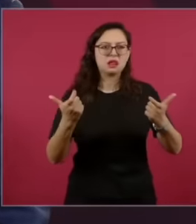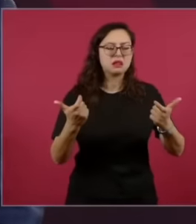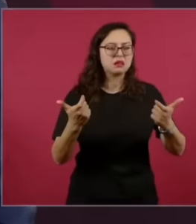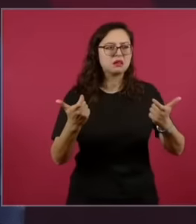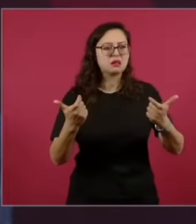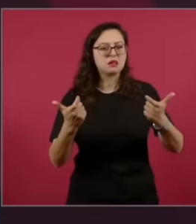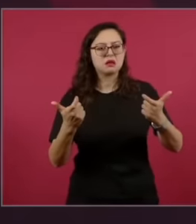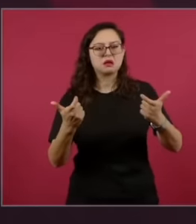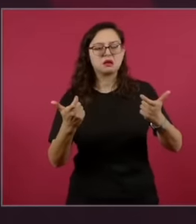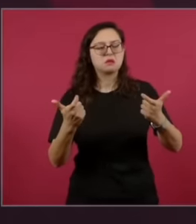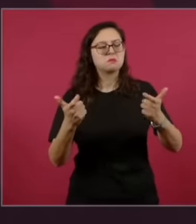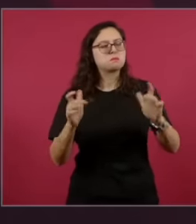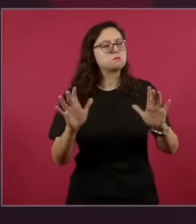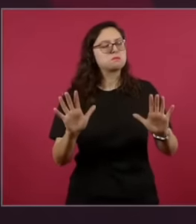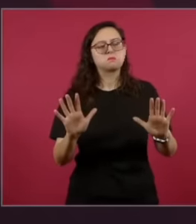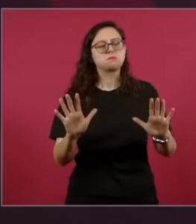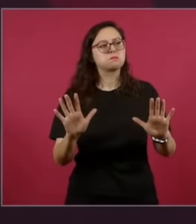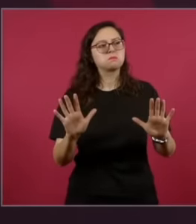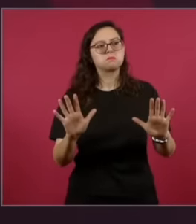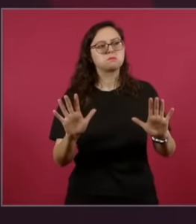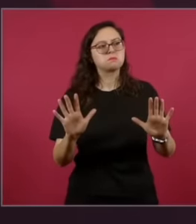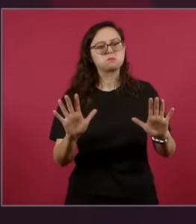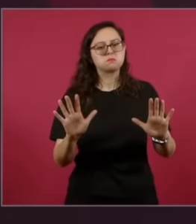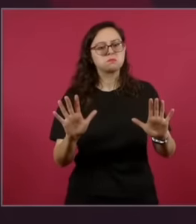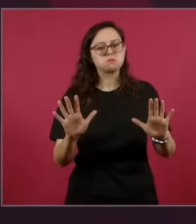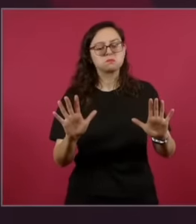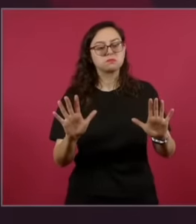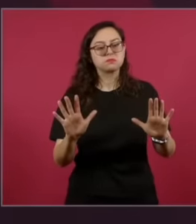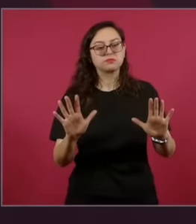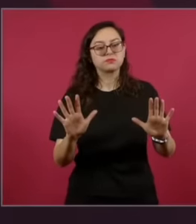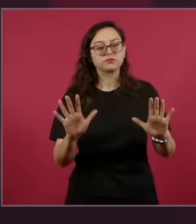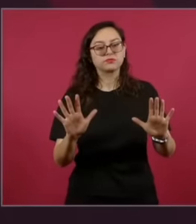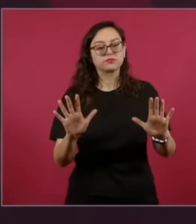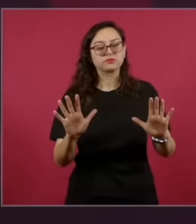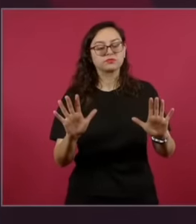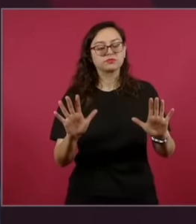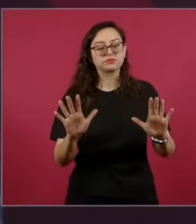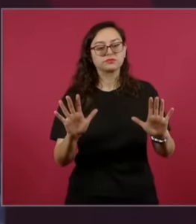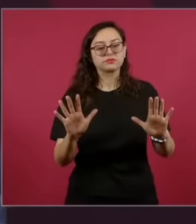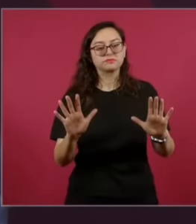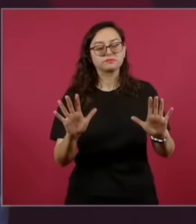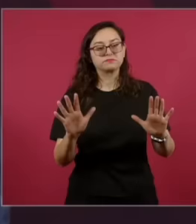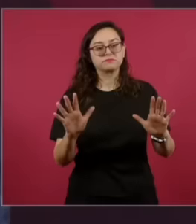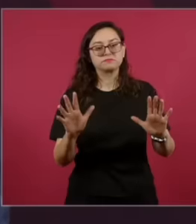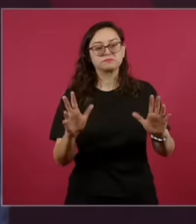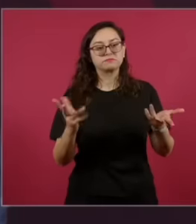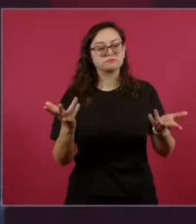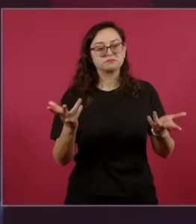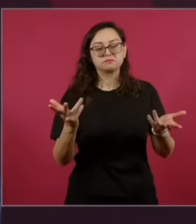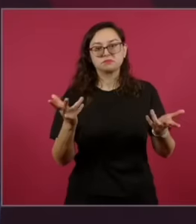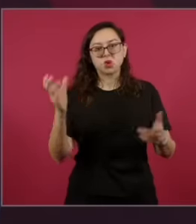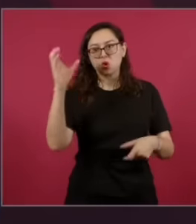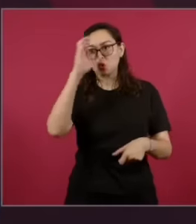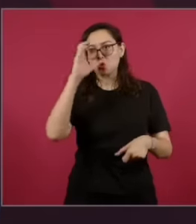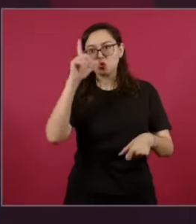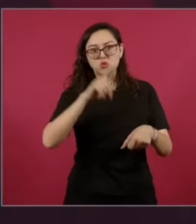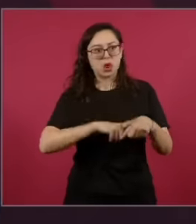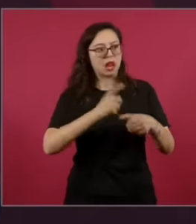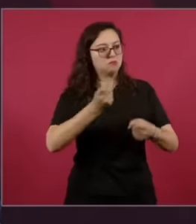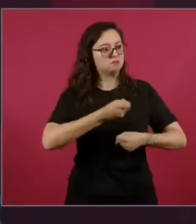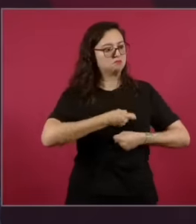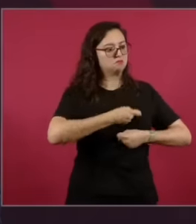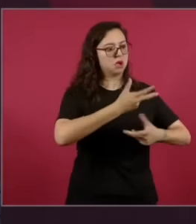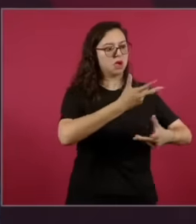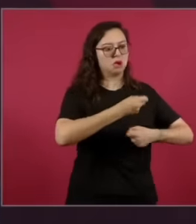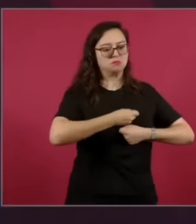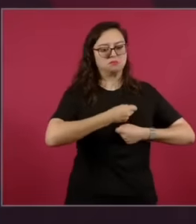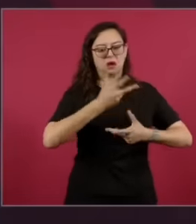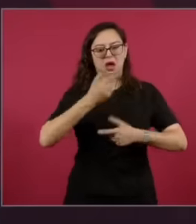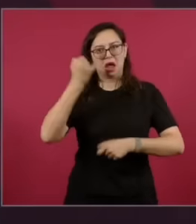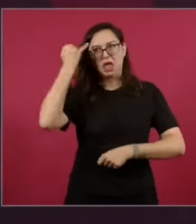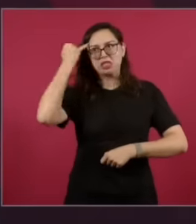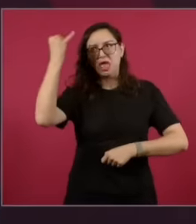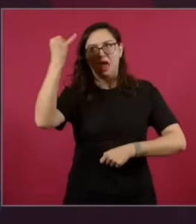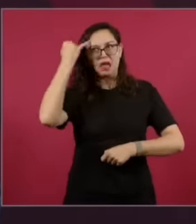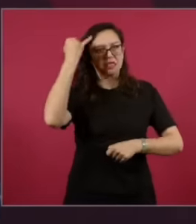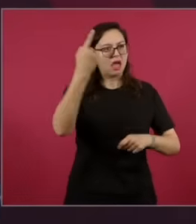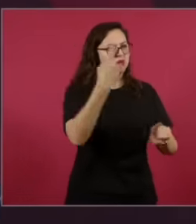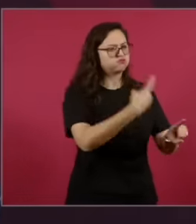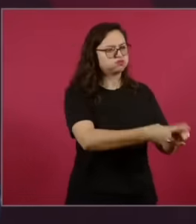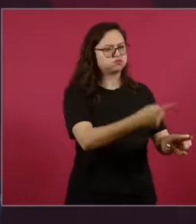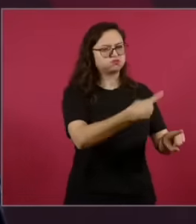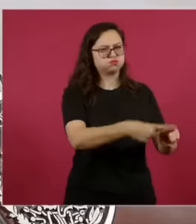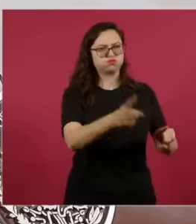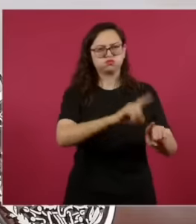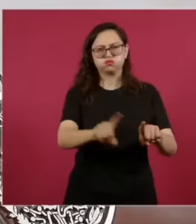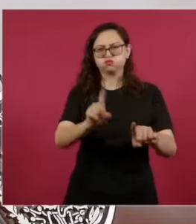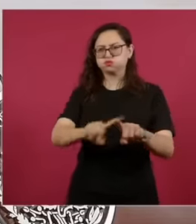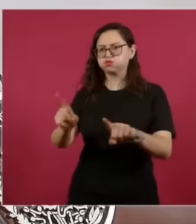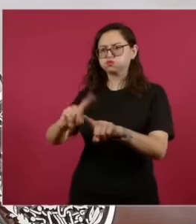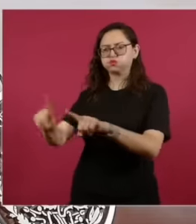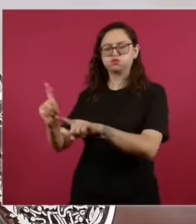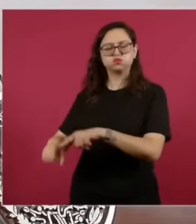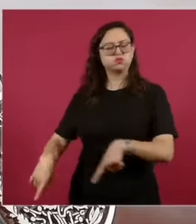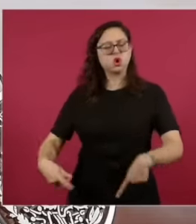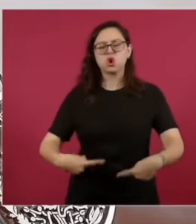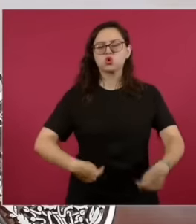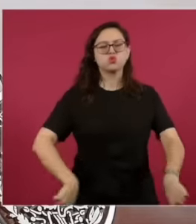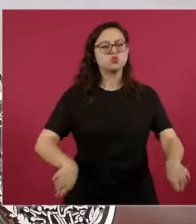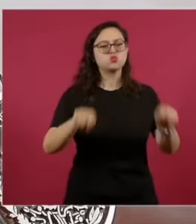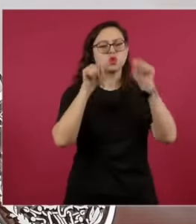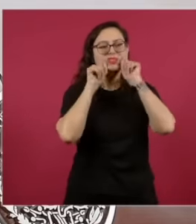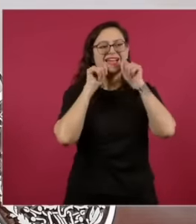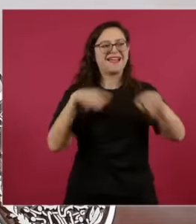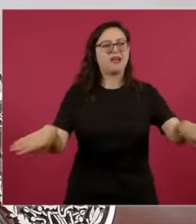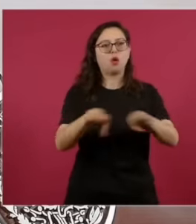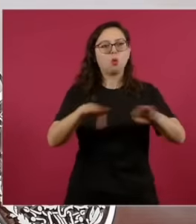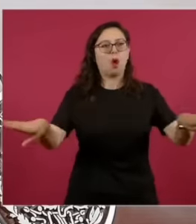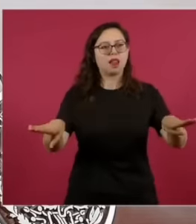all the expressions, manifestations of ideas that exist in our country, that